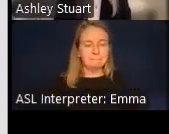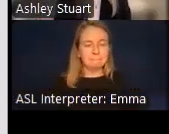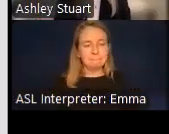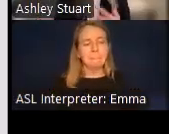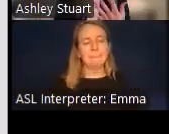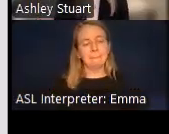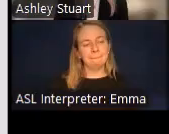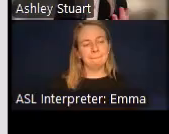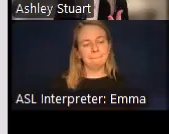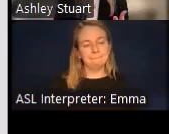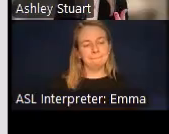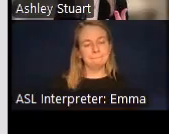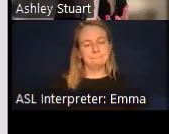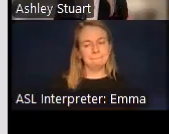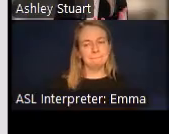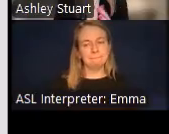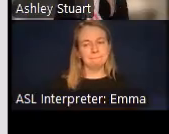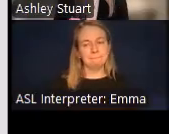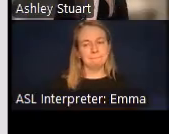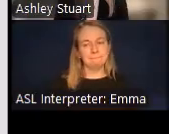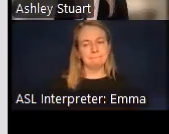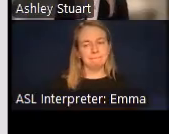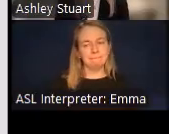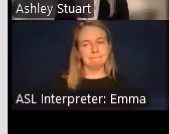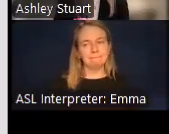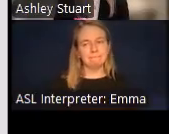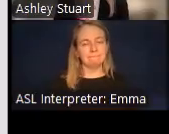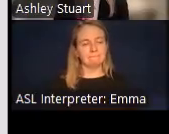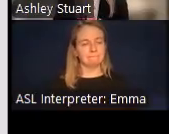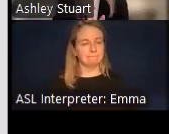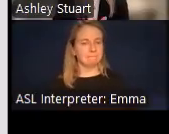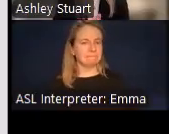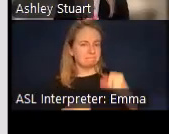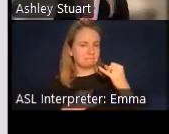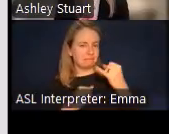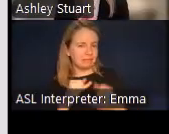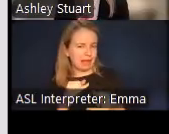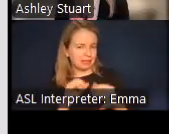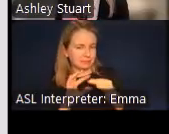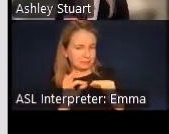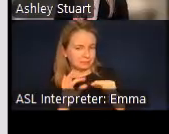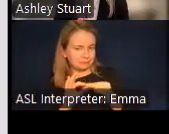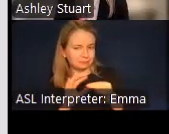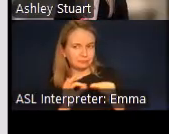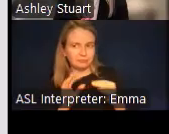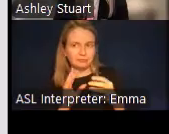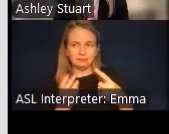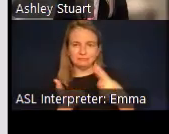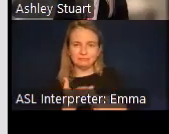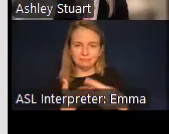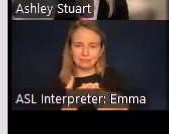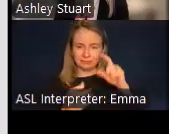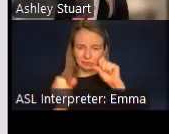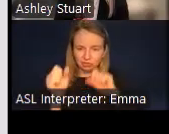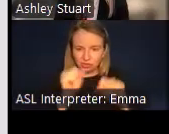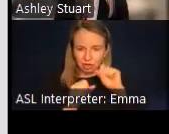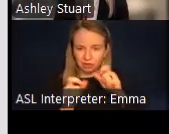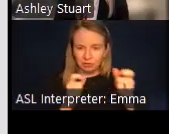So for the last few bits, I just want to talk through some strategies for managing challenging behavior and